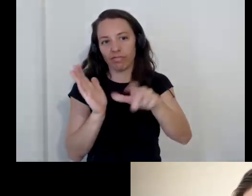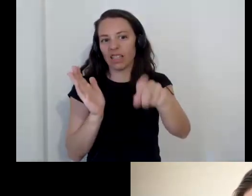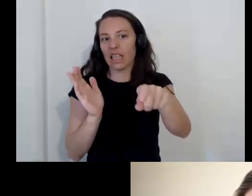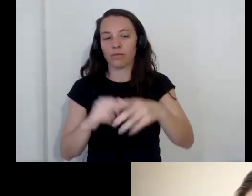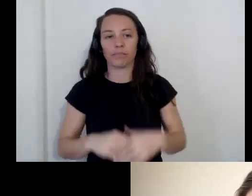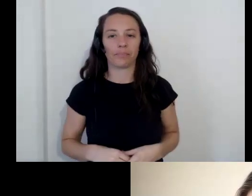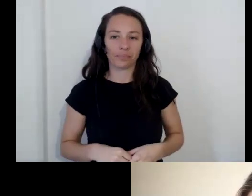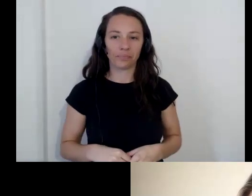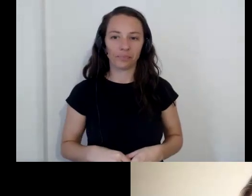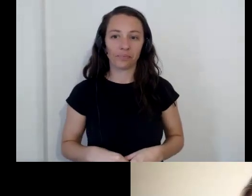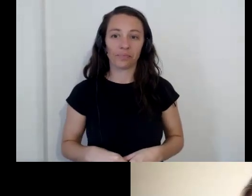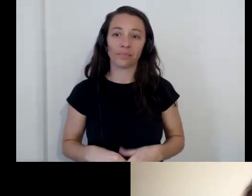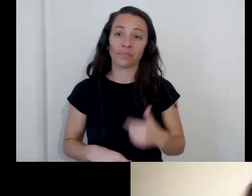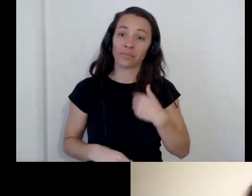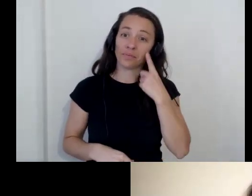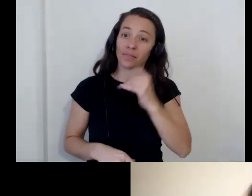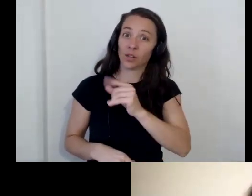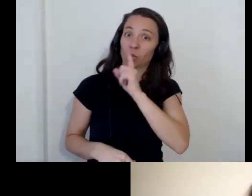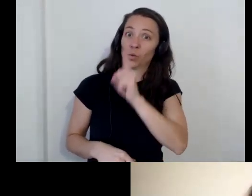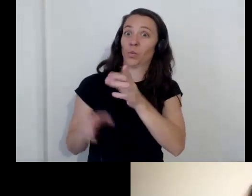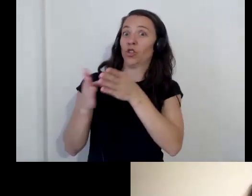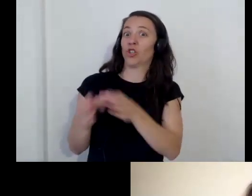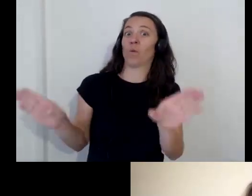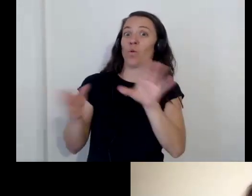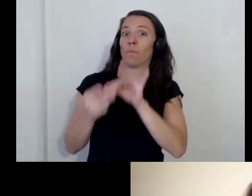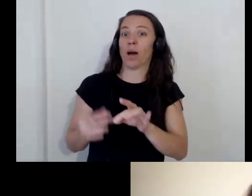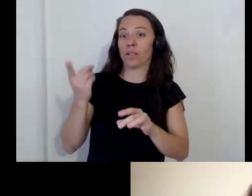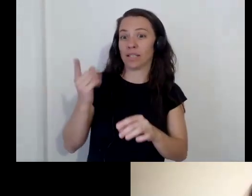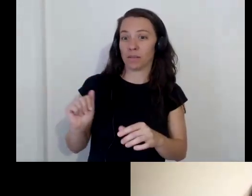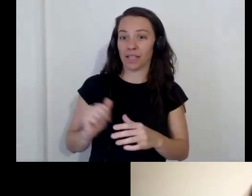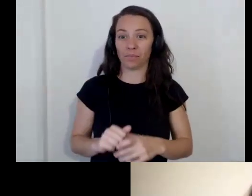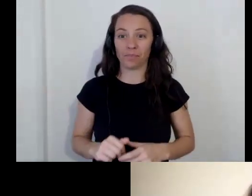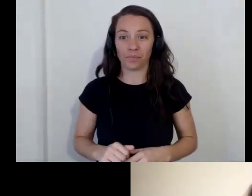I think that's true in general about disability. So much more data is needed